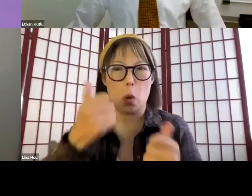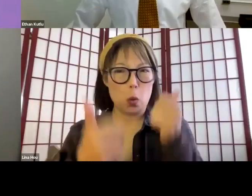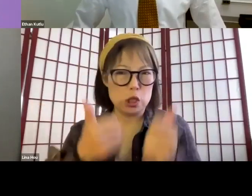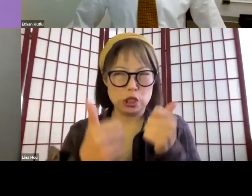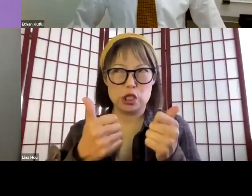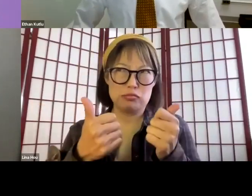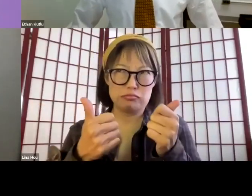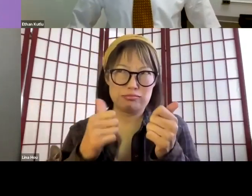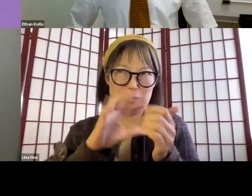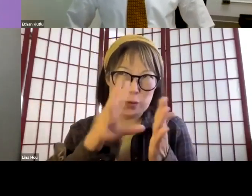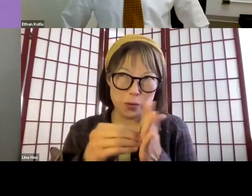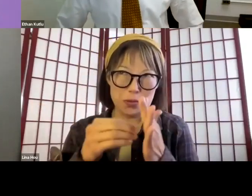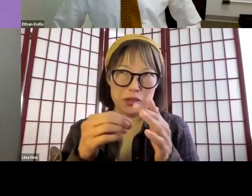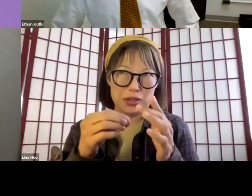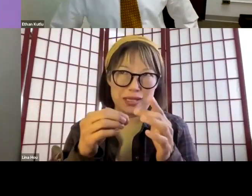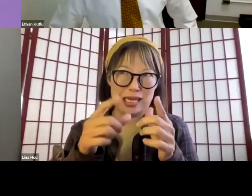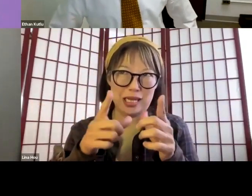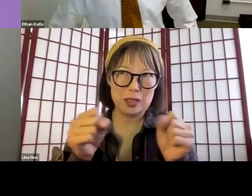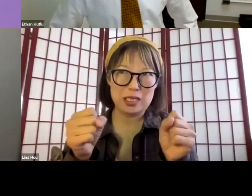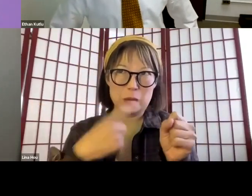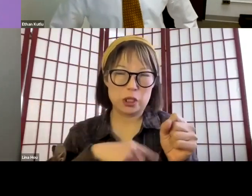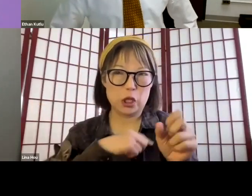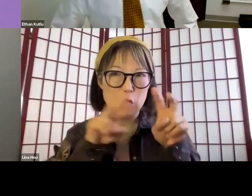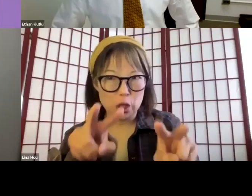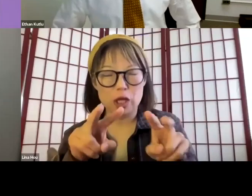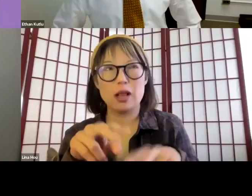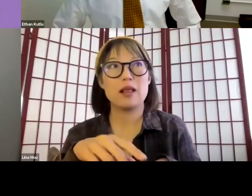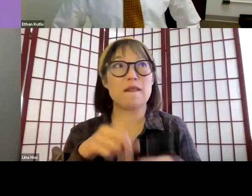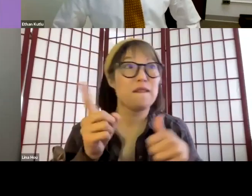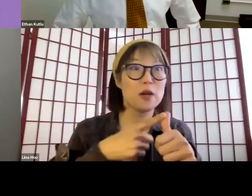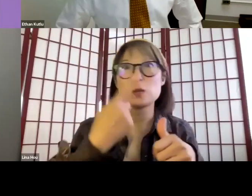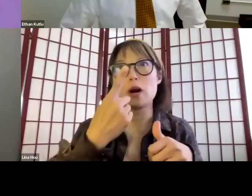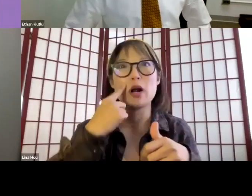I think it really depends on which corpus linguistics we're looking at.